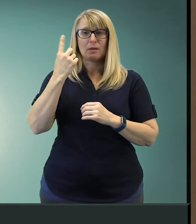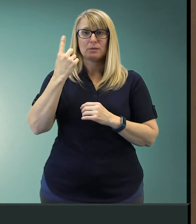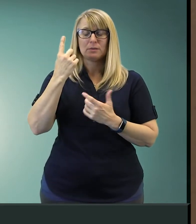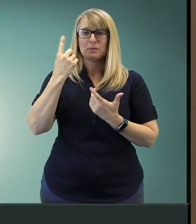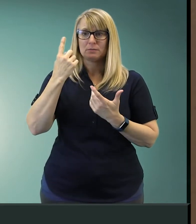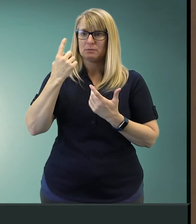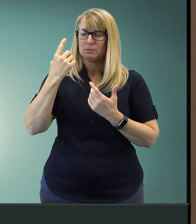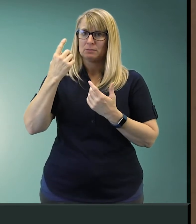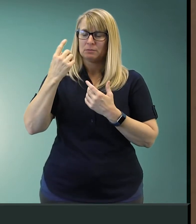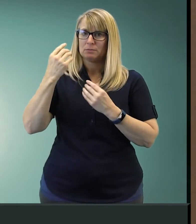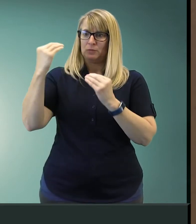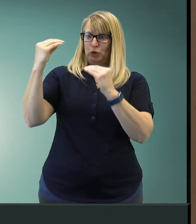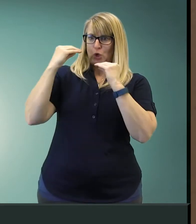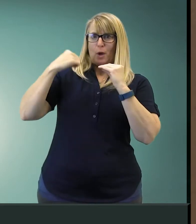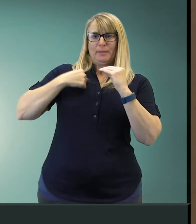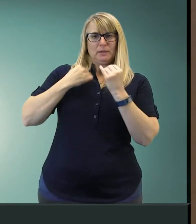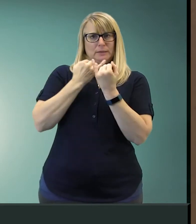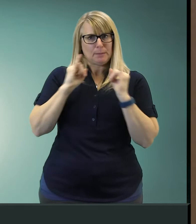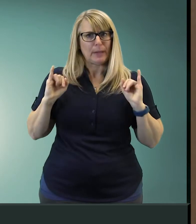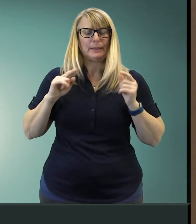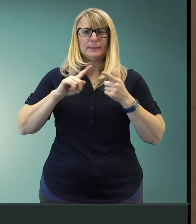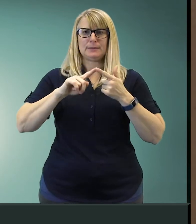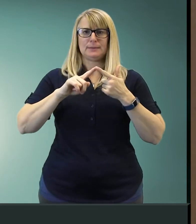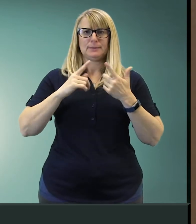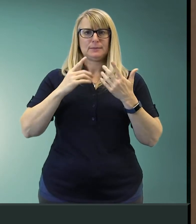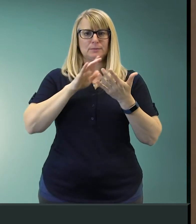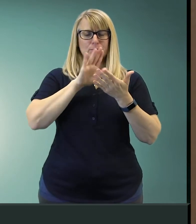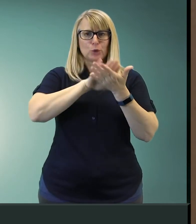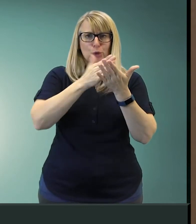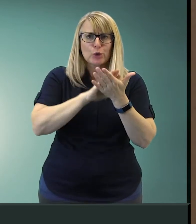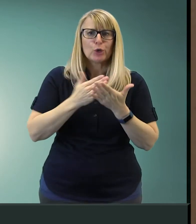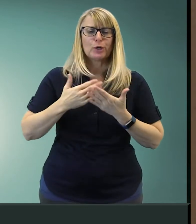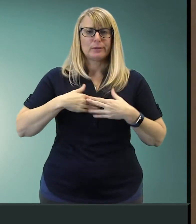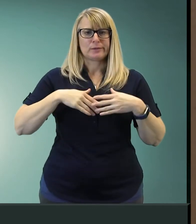They always hammered independence in me, learning how to cook, to clean,